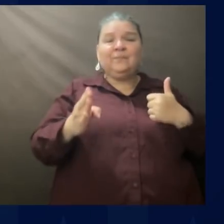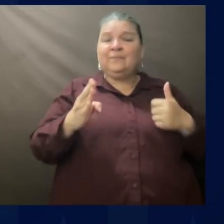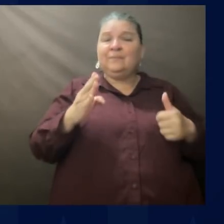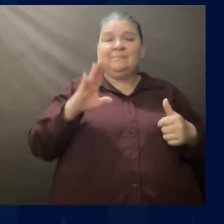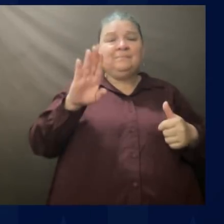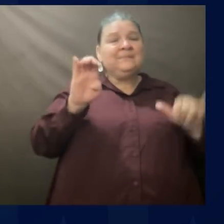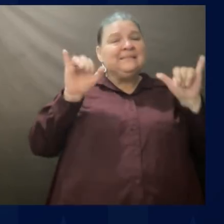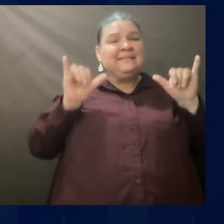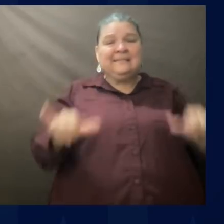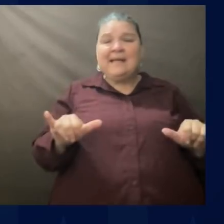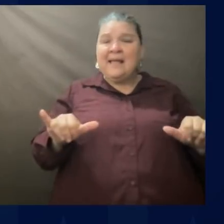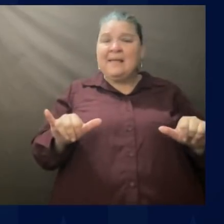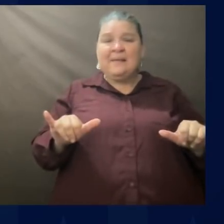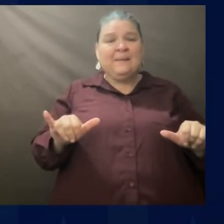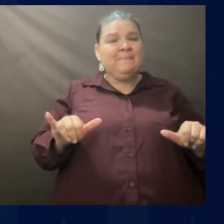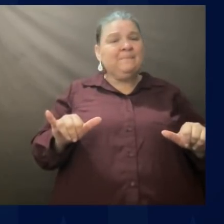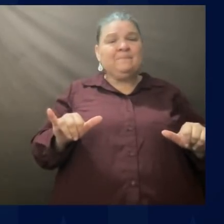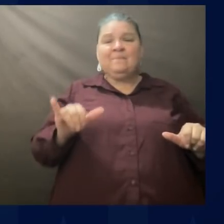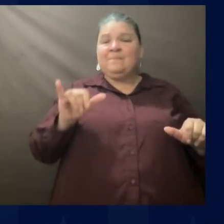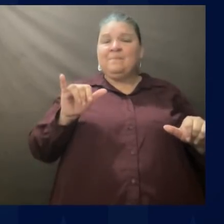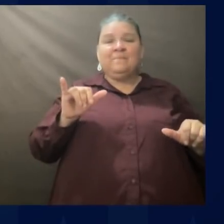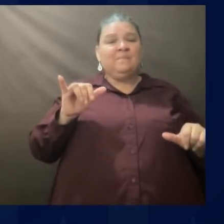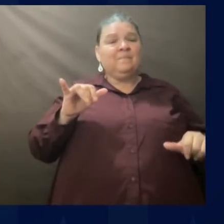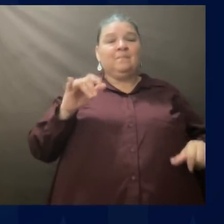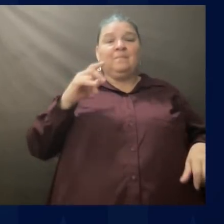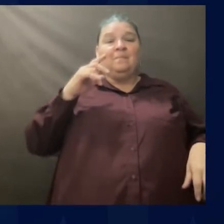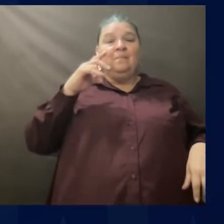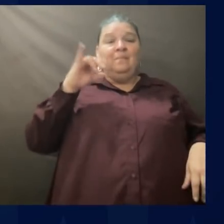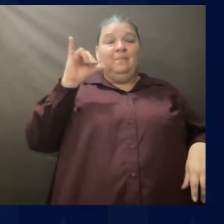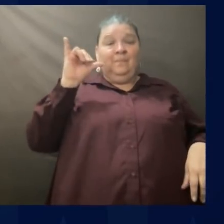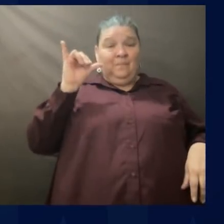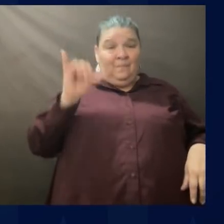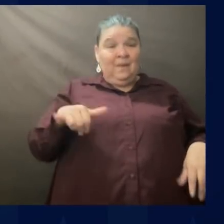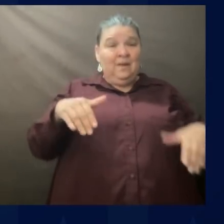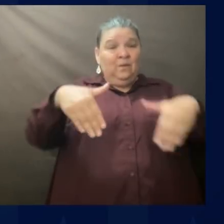at Arlington, a reminder that there’s nothing low-risk